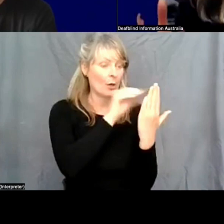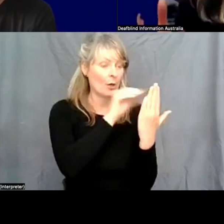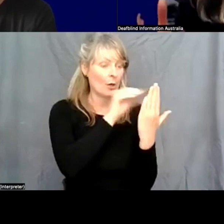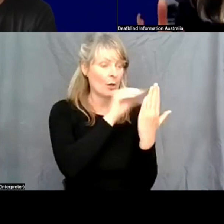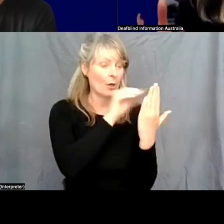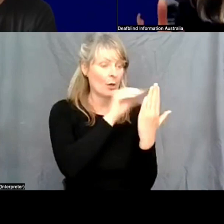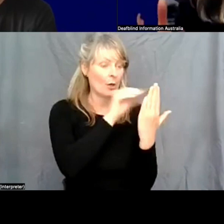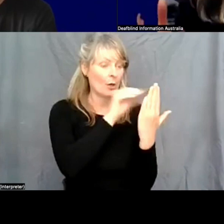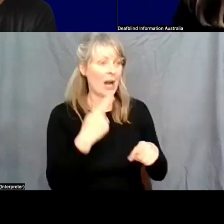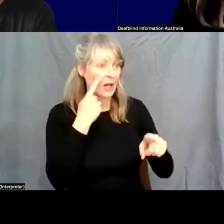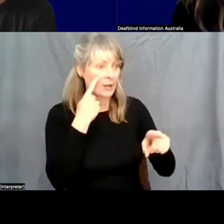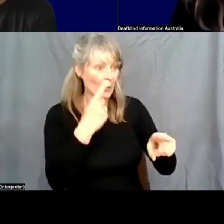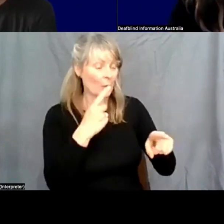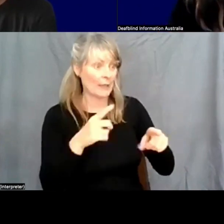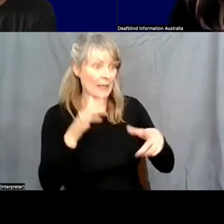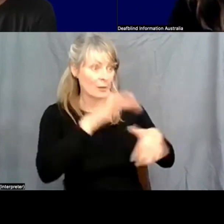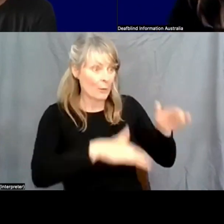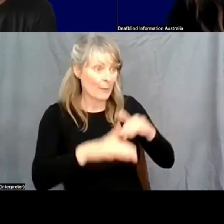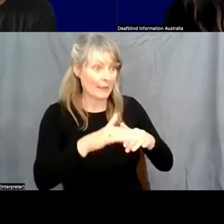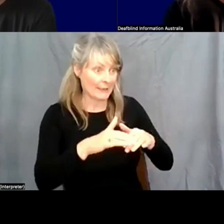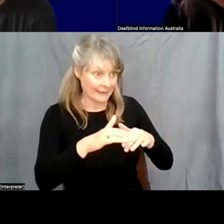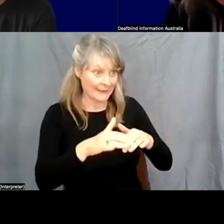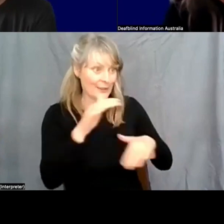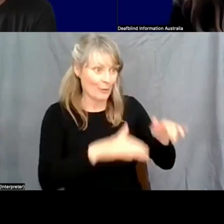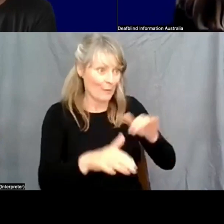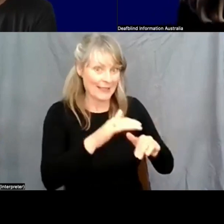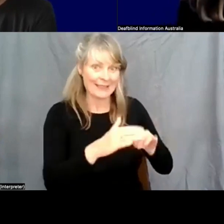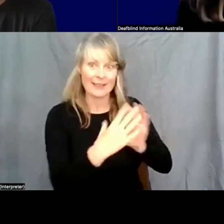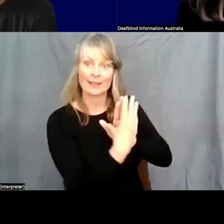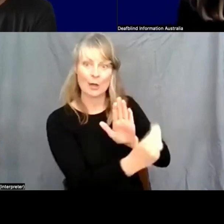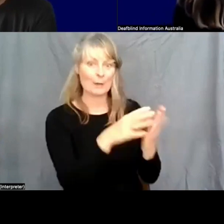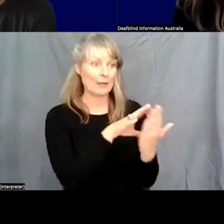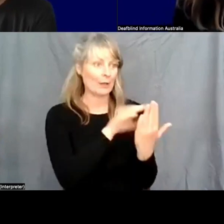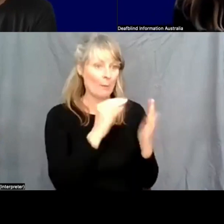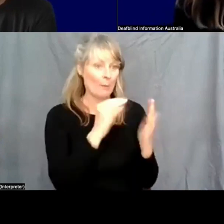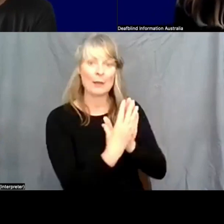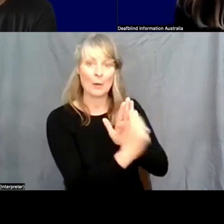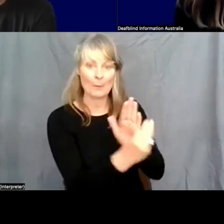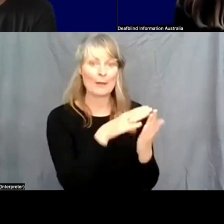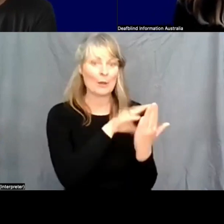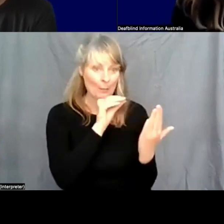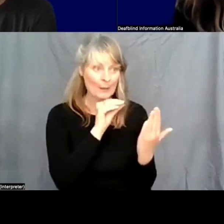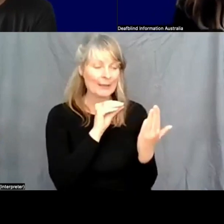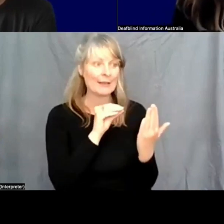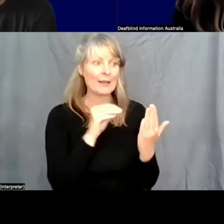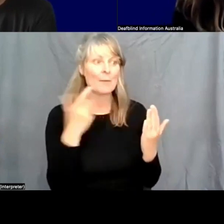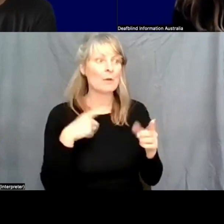swimming, if they build on that, they have been received, they know you are with them